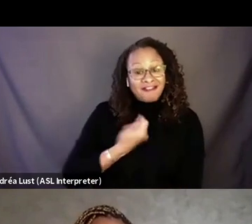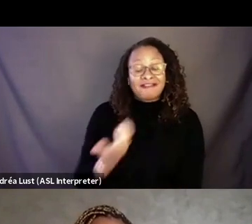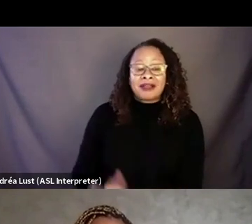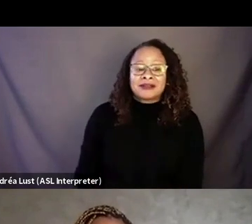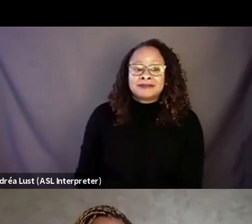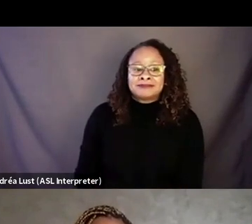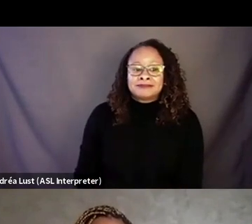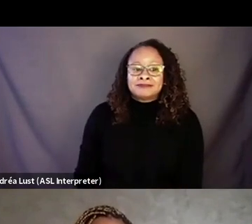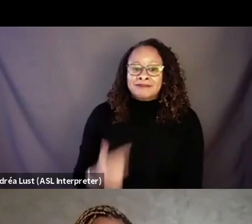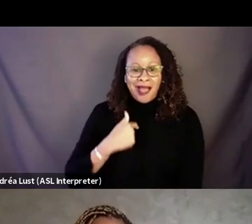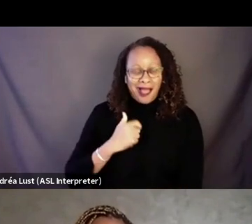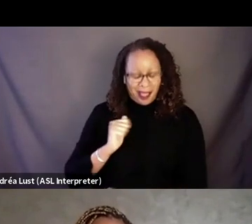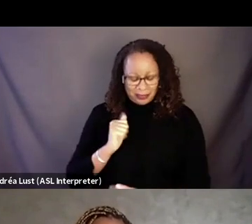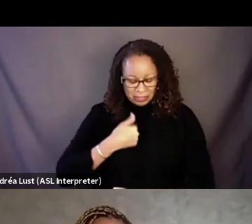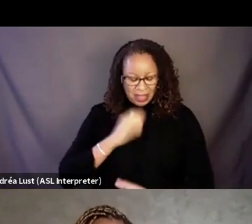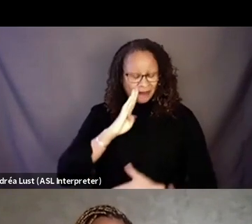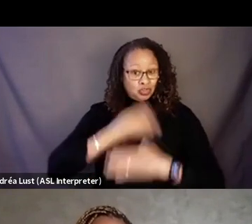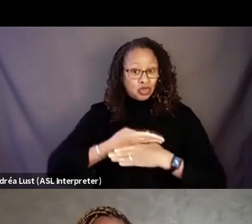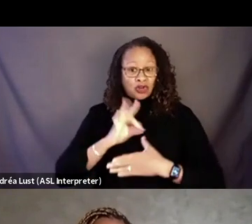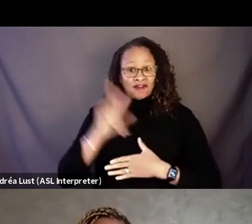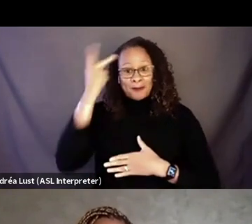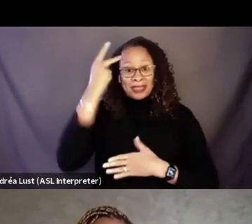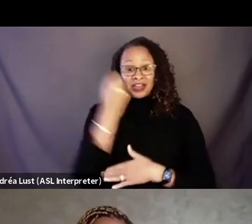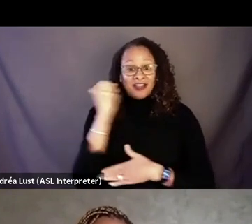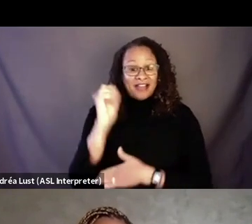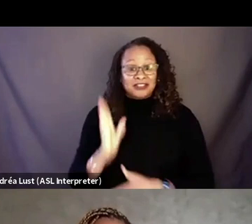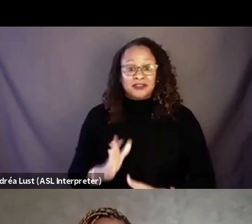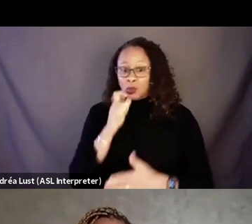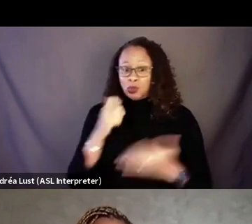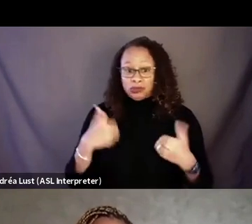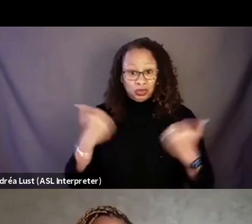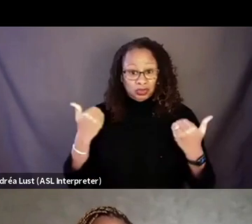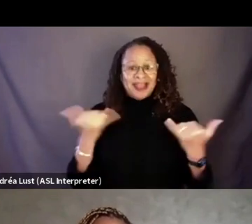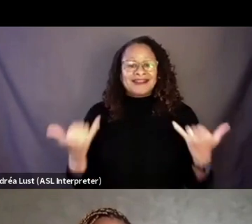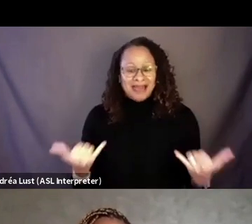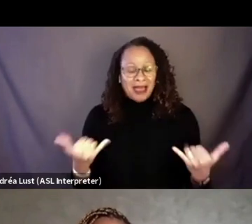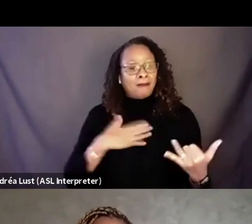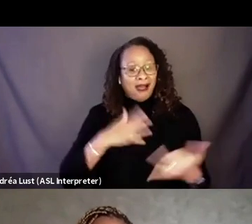I am the daughter of a political activist in his youth who is now a global politician